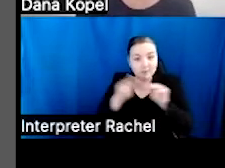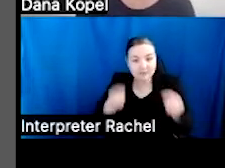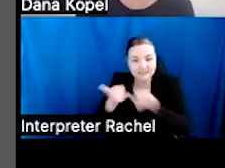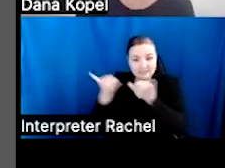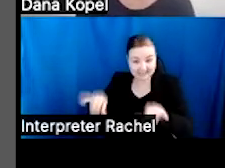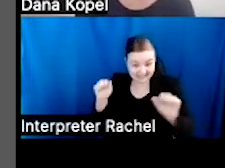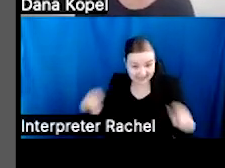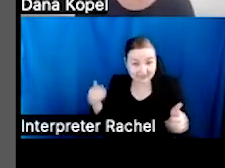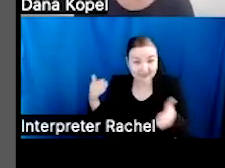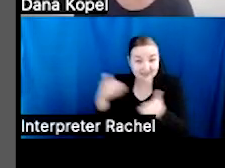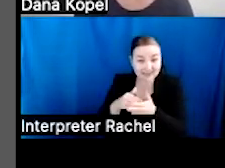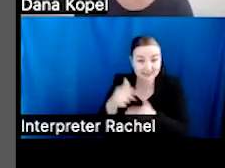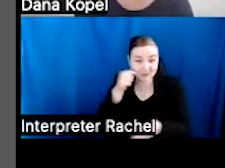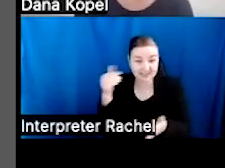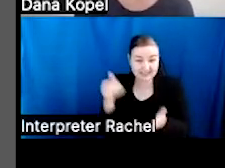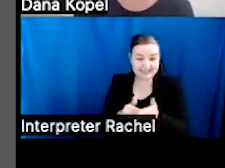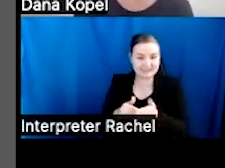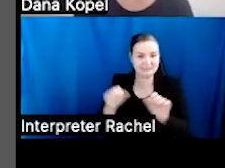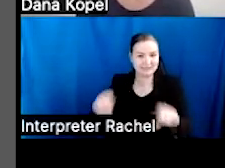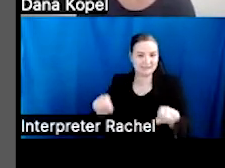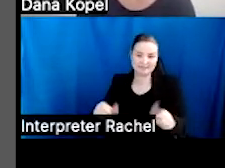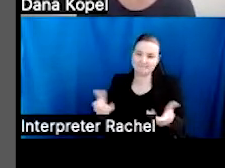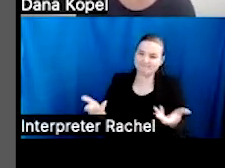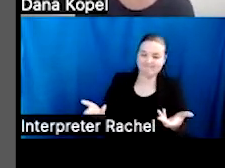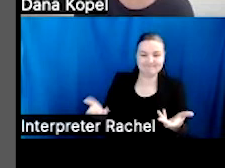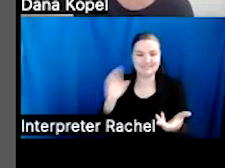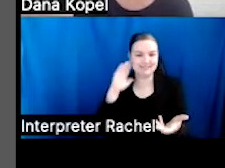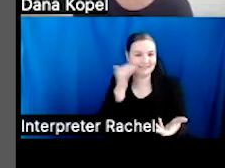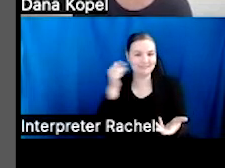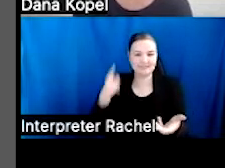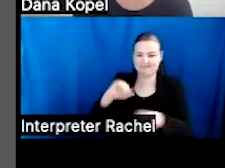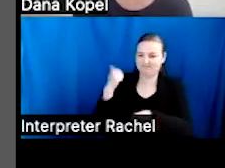makes clear that they are structurally designed to expropriate loot and uphold stratifications